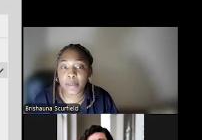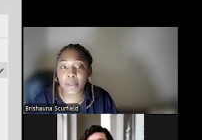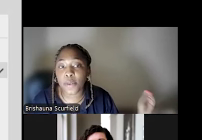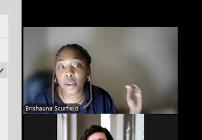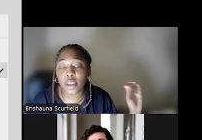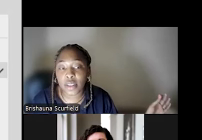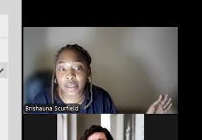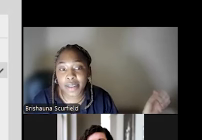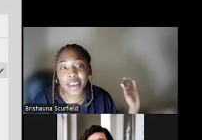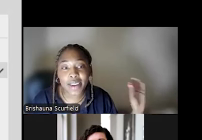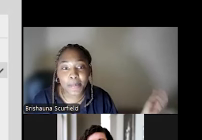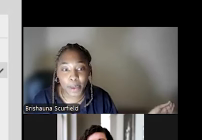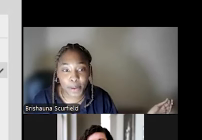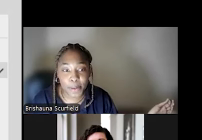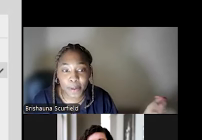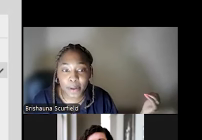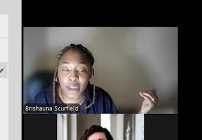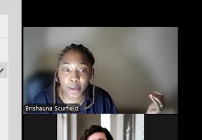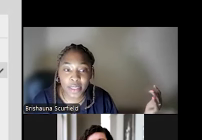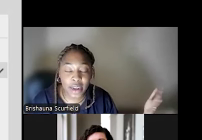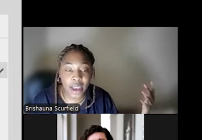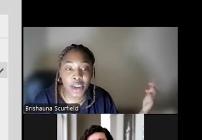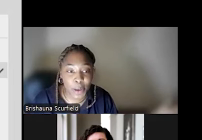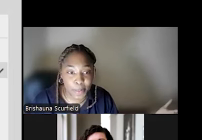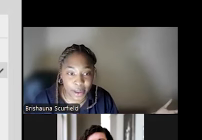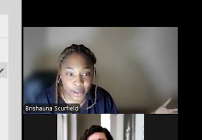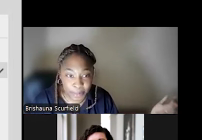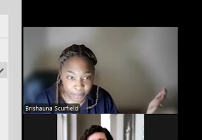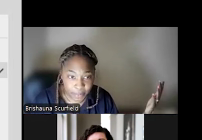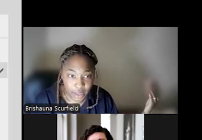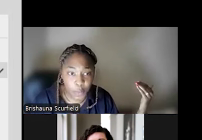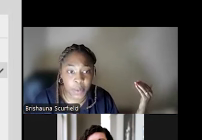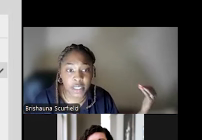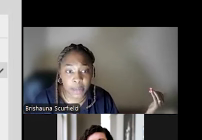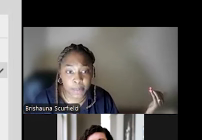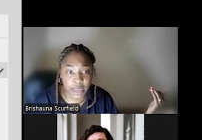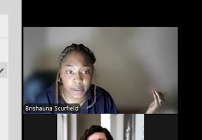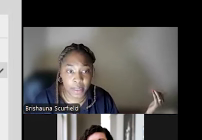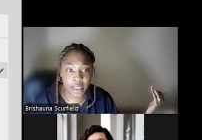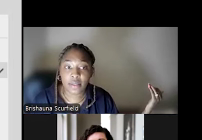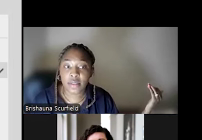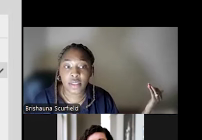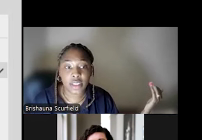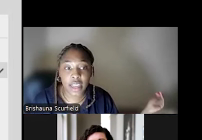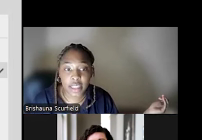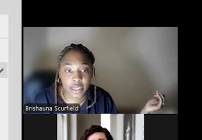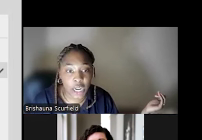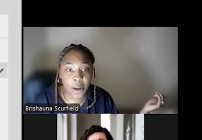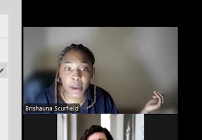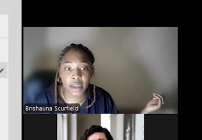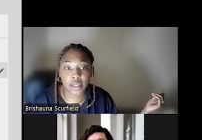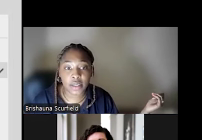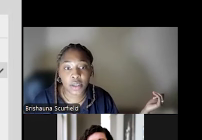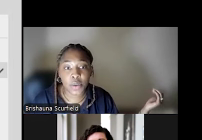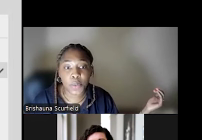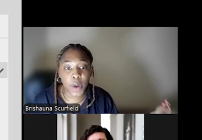simply for look and appeal. But now that I know better, we would simply select the entire box,